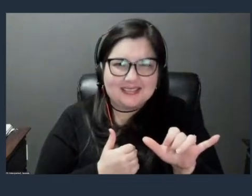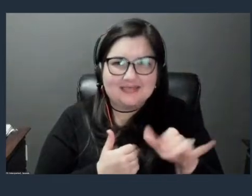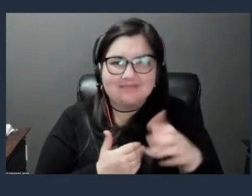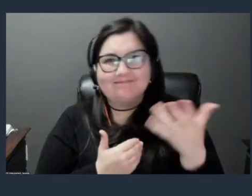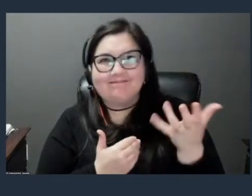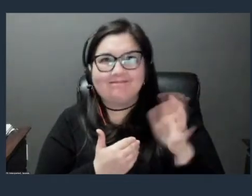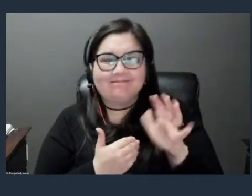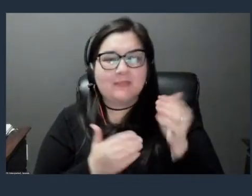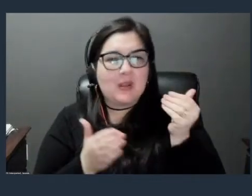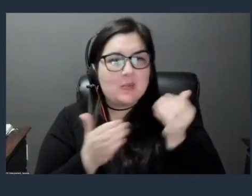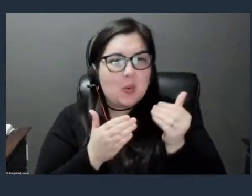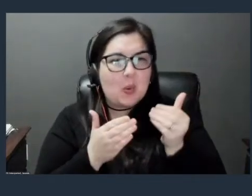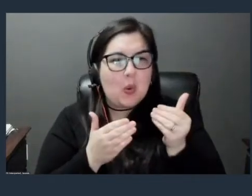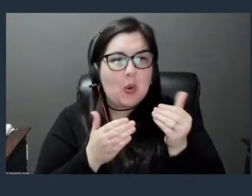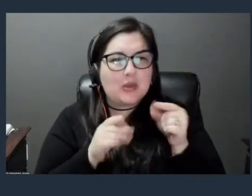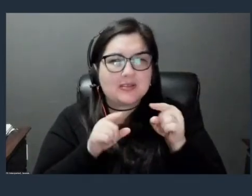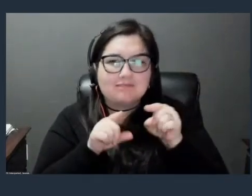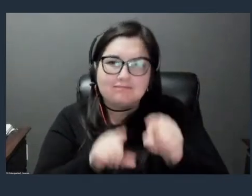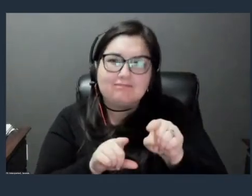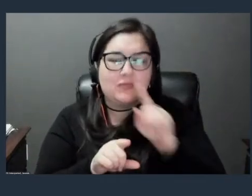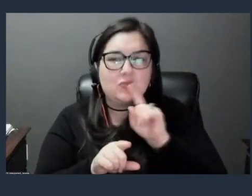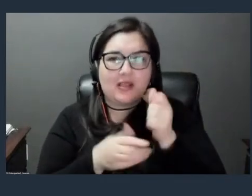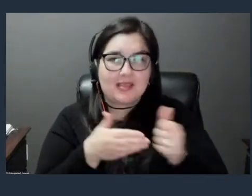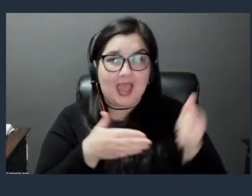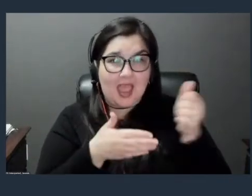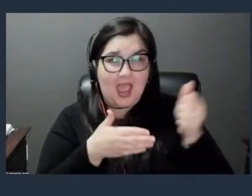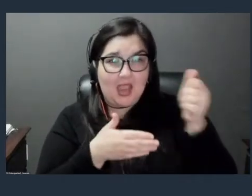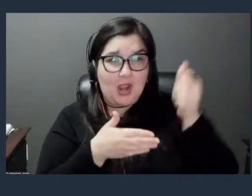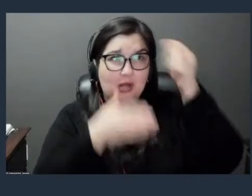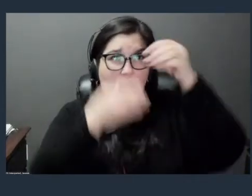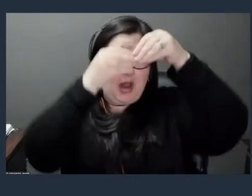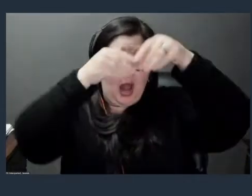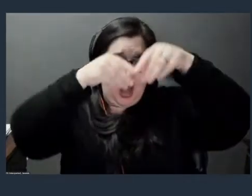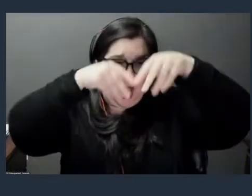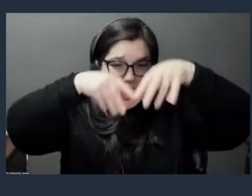to that kind of hierarchical system that we see with file systems.